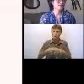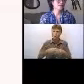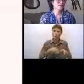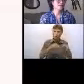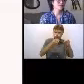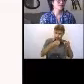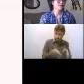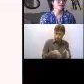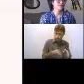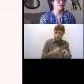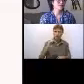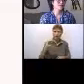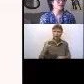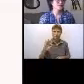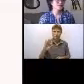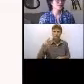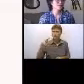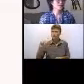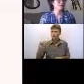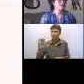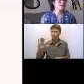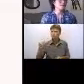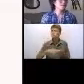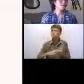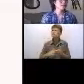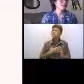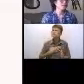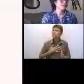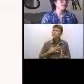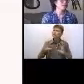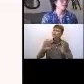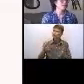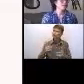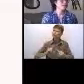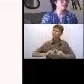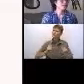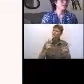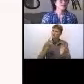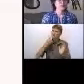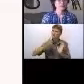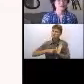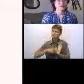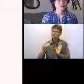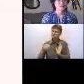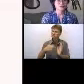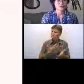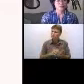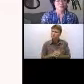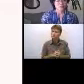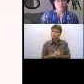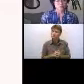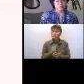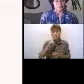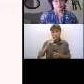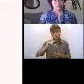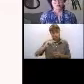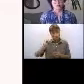oftentimes for me, it speaks to the fact that I didn't, in our world we live, we live in